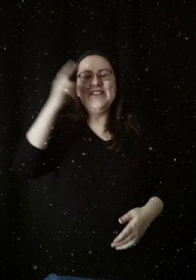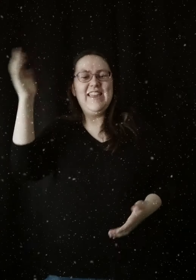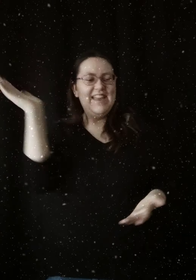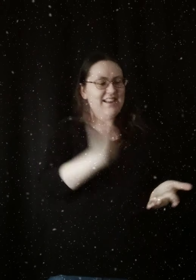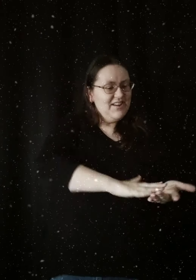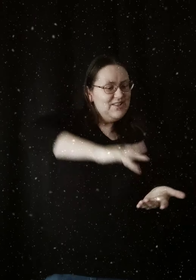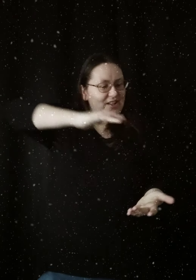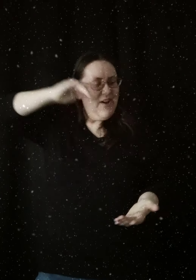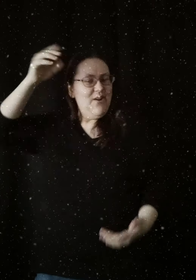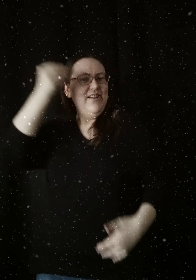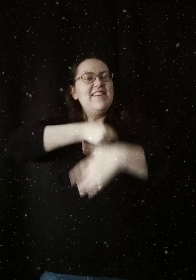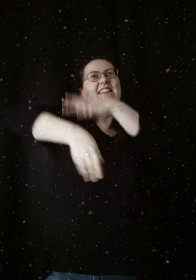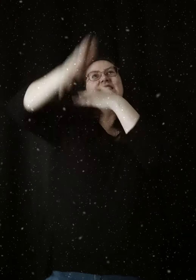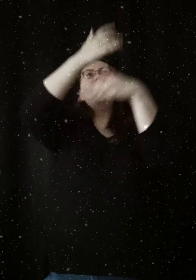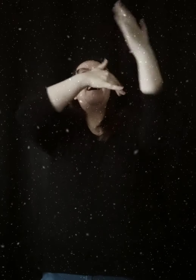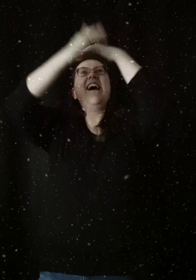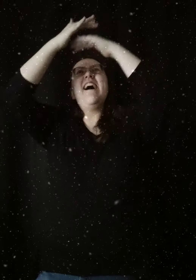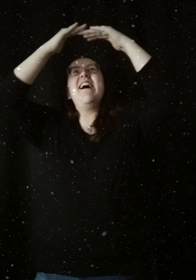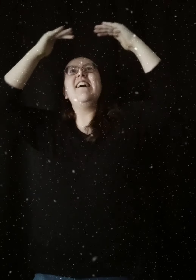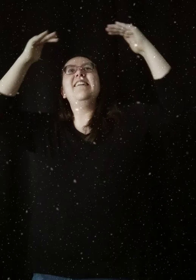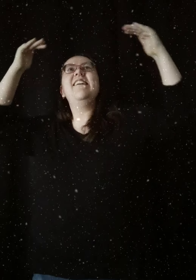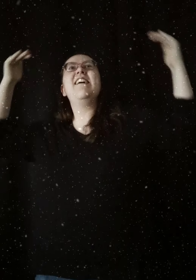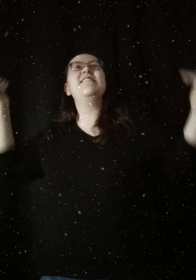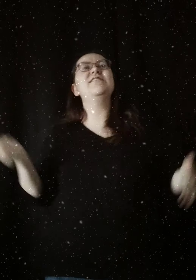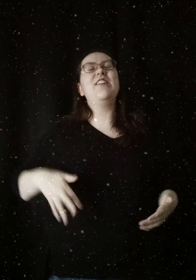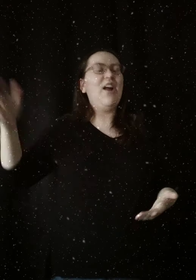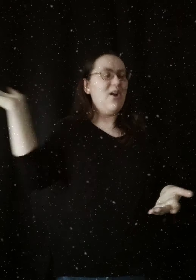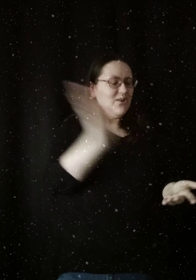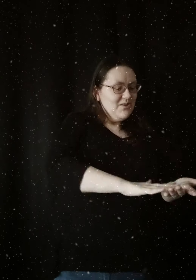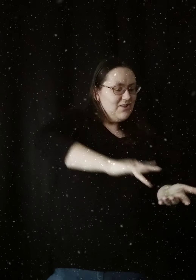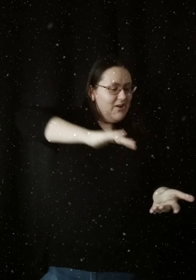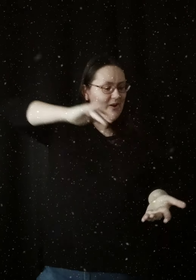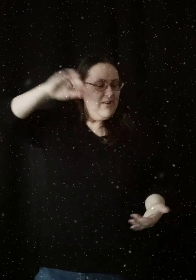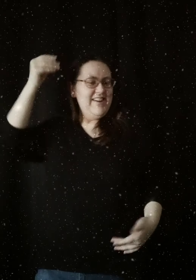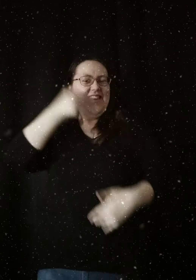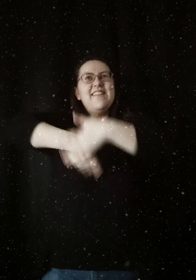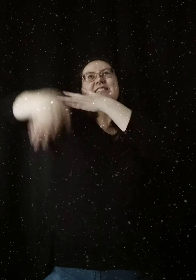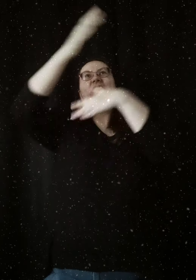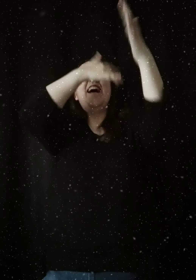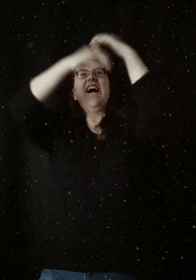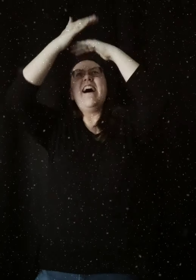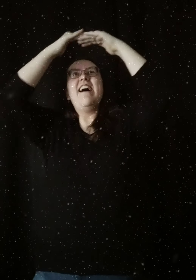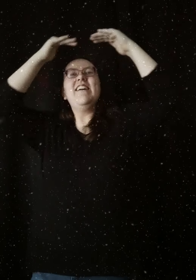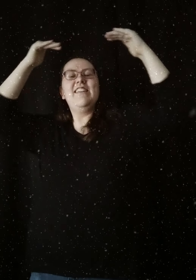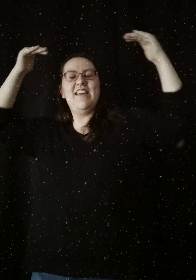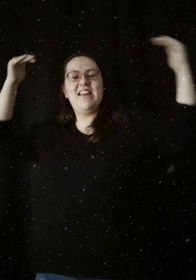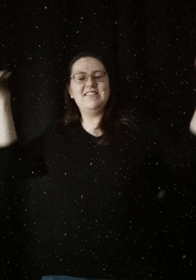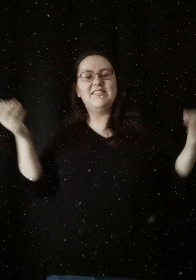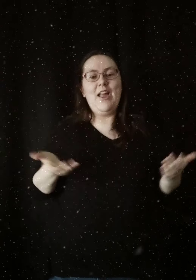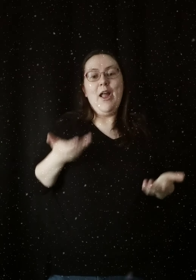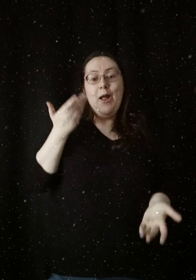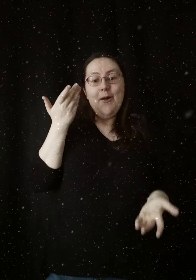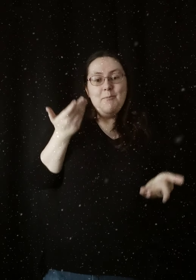Sing glory in the highest Glory in the highest